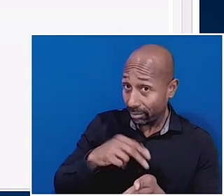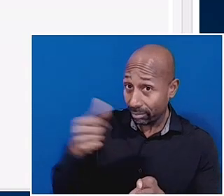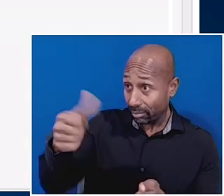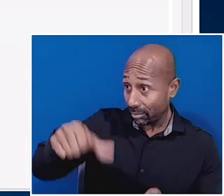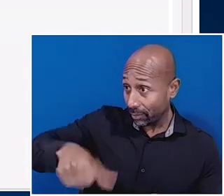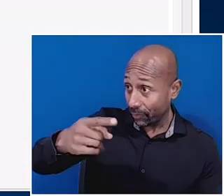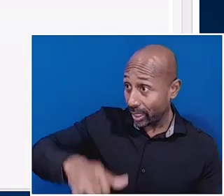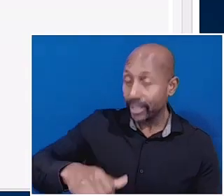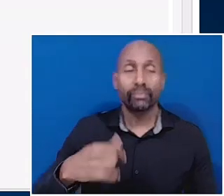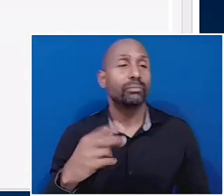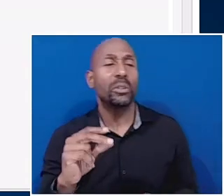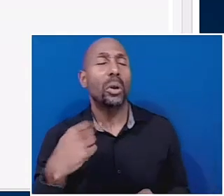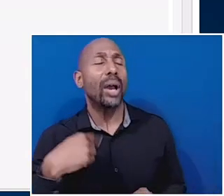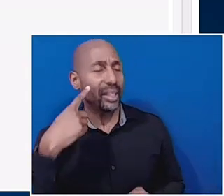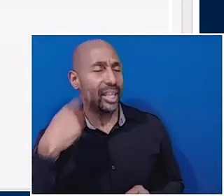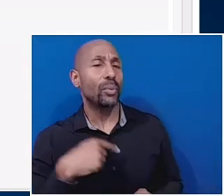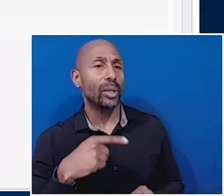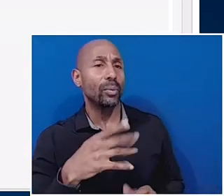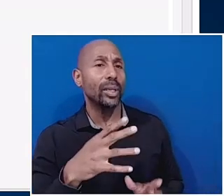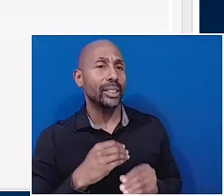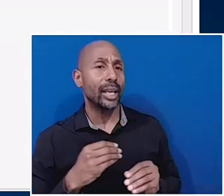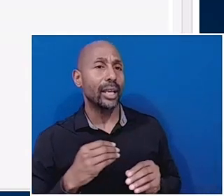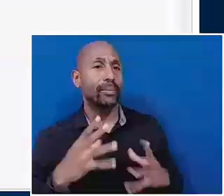So I think that brings us up to-